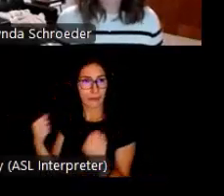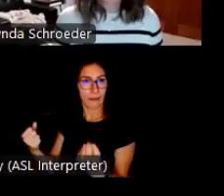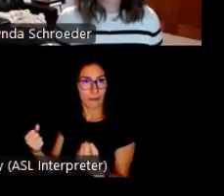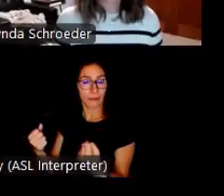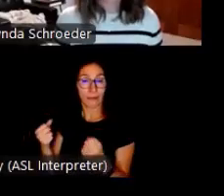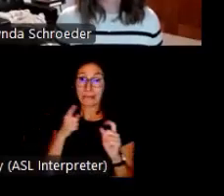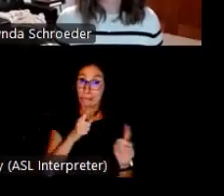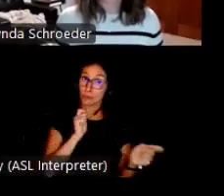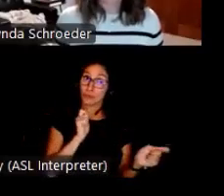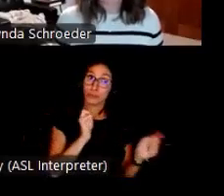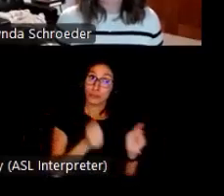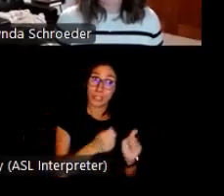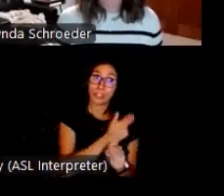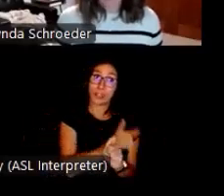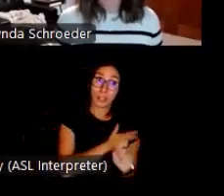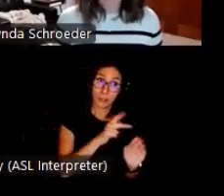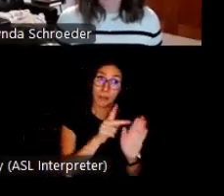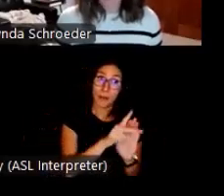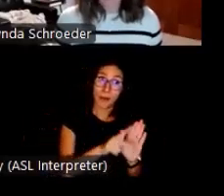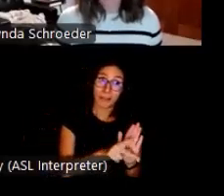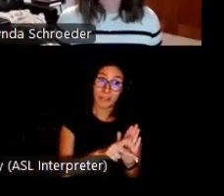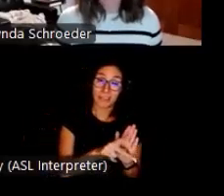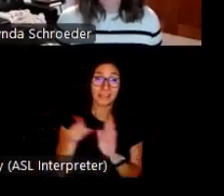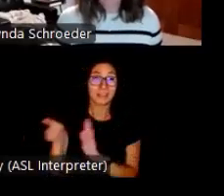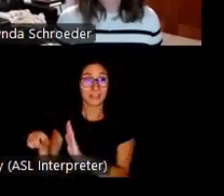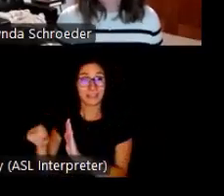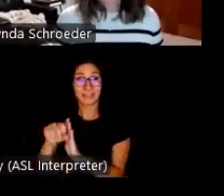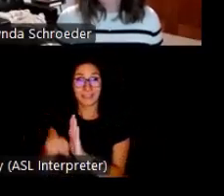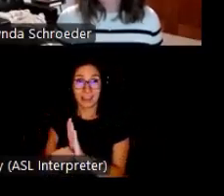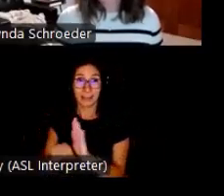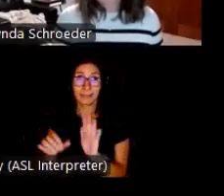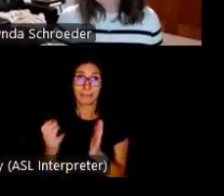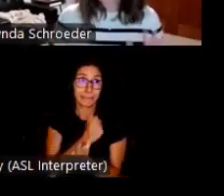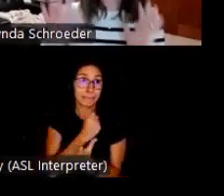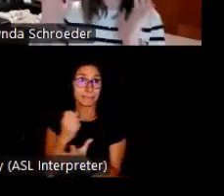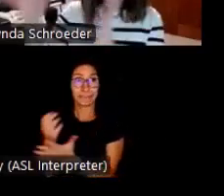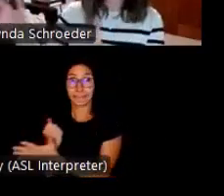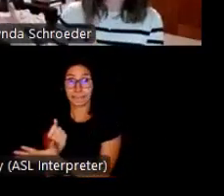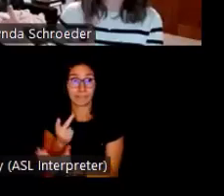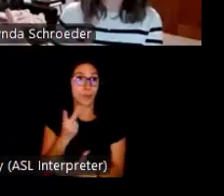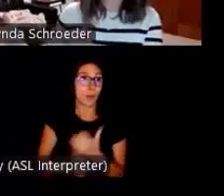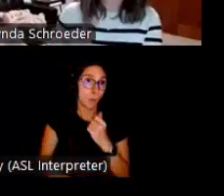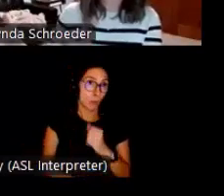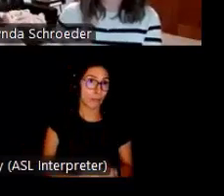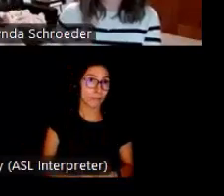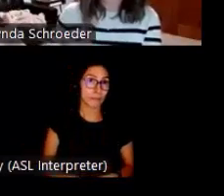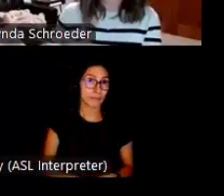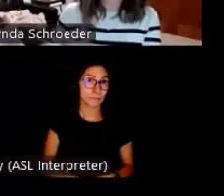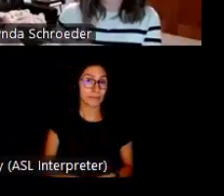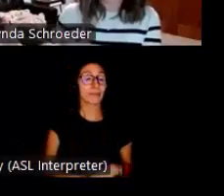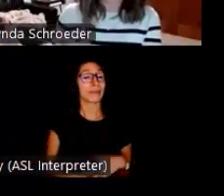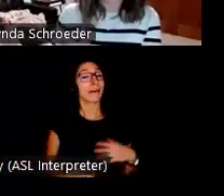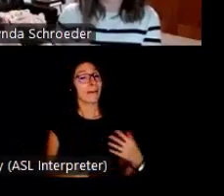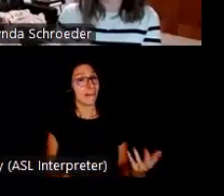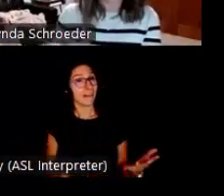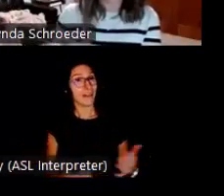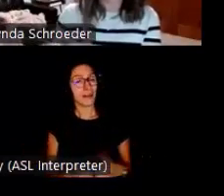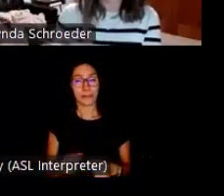And we needed to be able to change state policy. But again, turning to this beautiful list of ways that you all consume research.